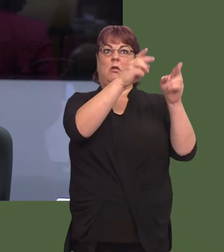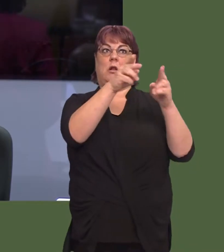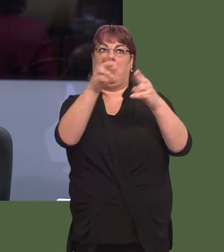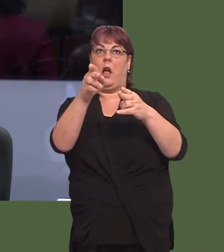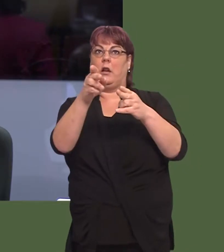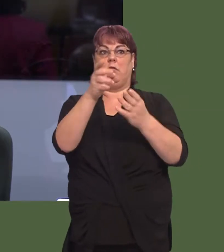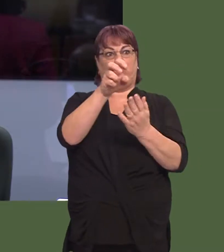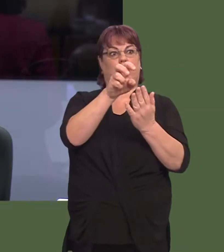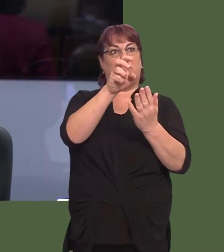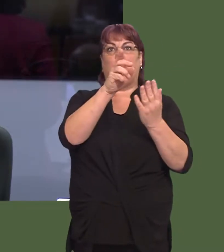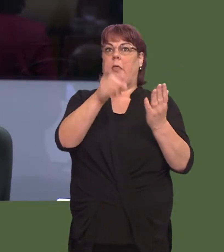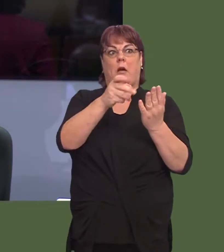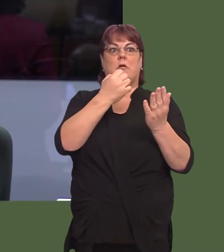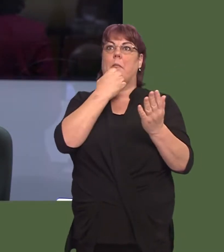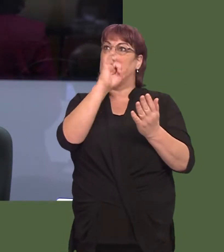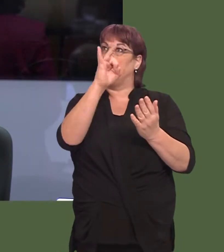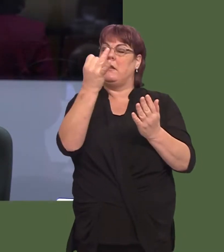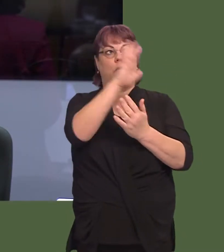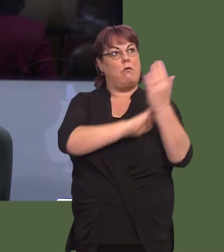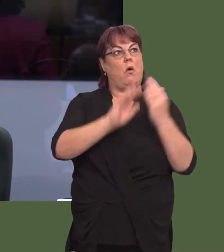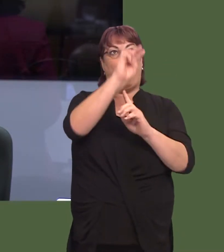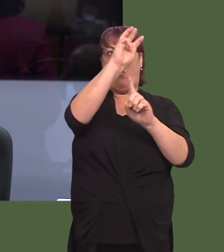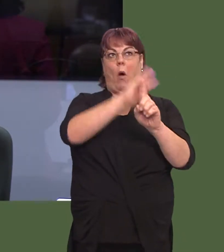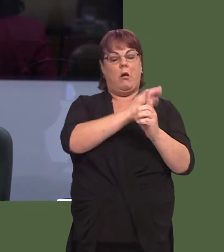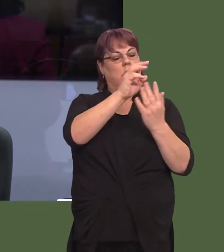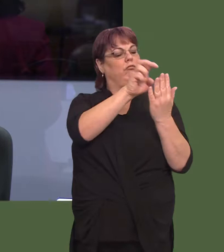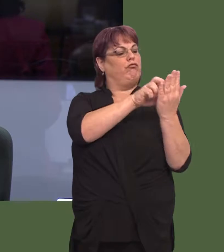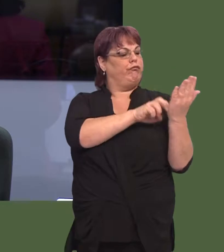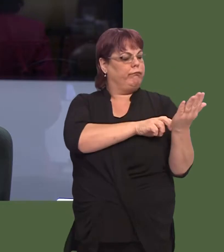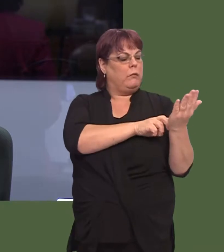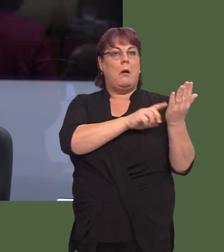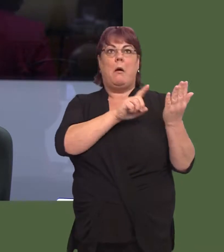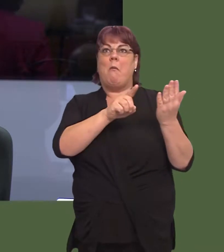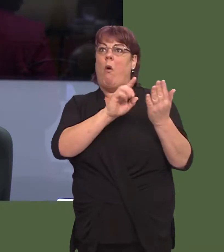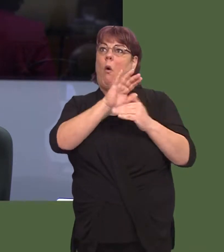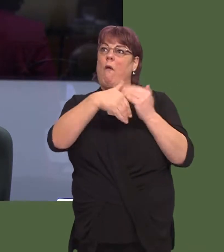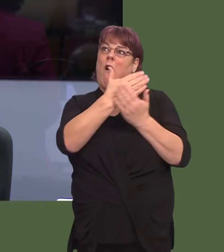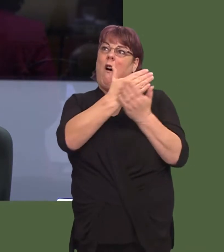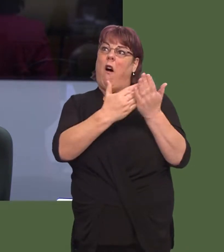12 months, more than half of these fell within the Betsi Cadwaladr University Local Health Board.